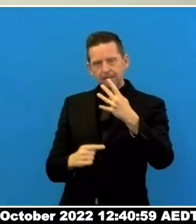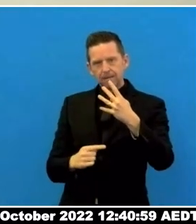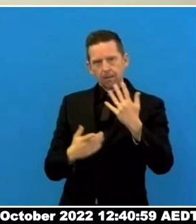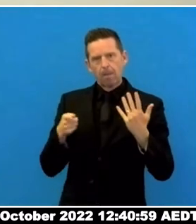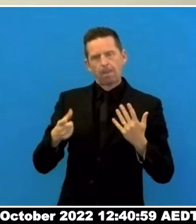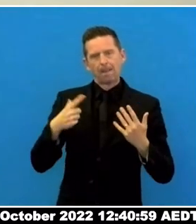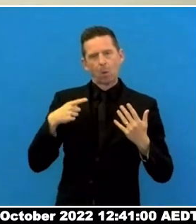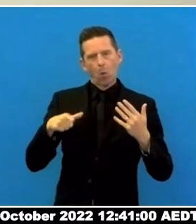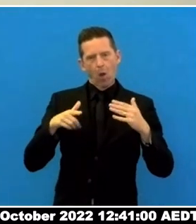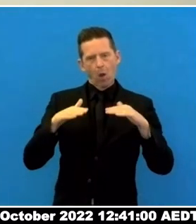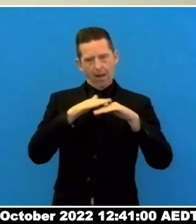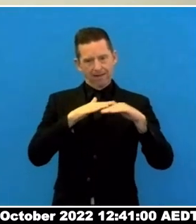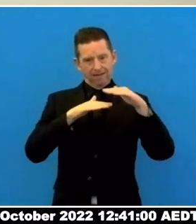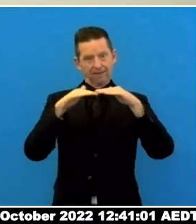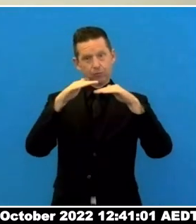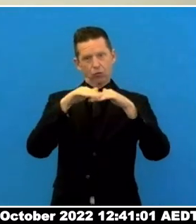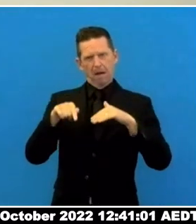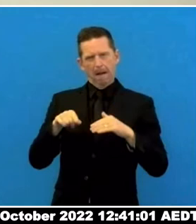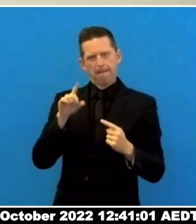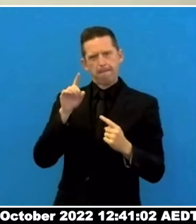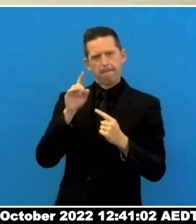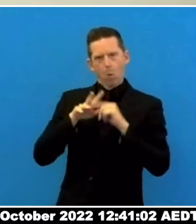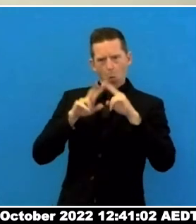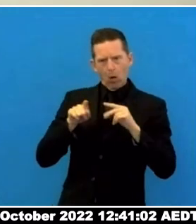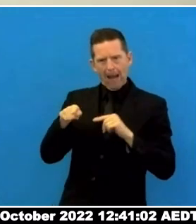that has been raised before in these hearings is really important.